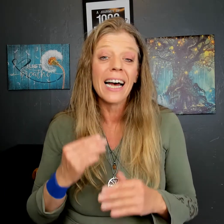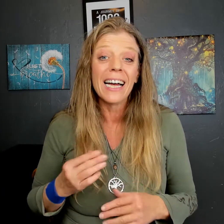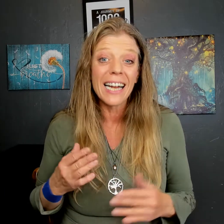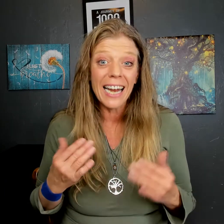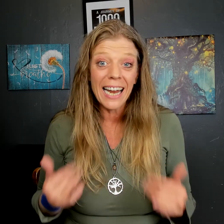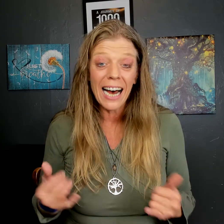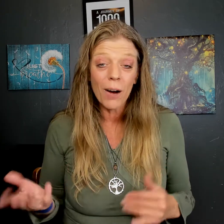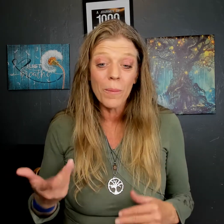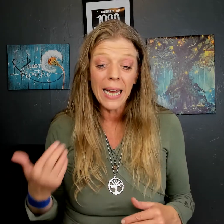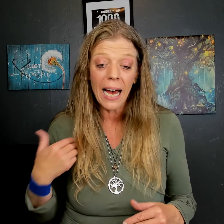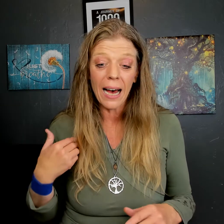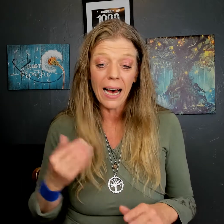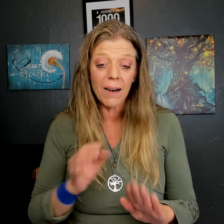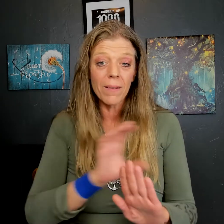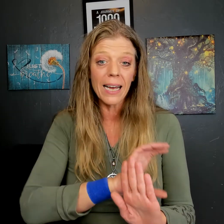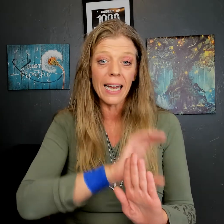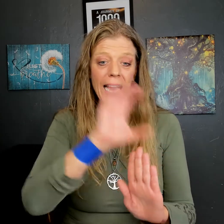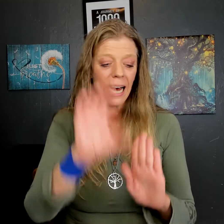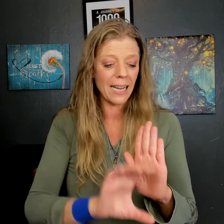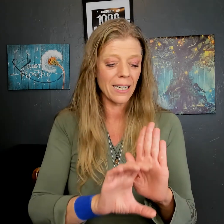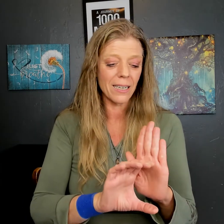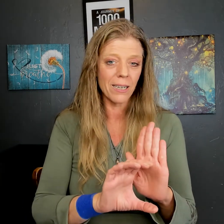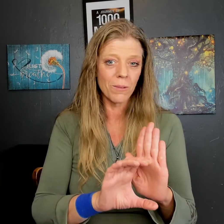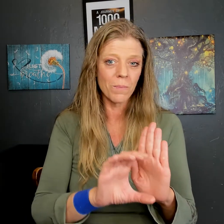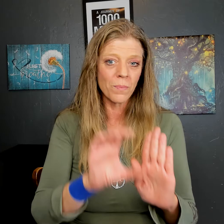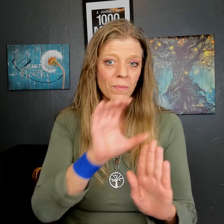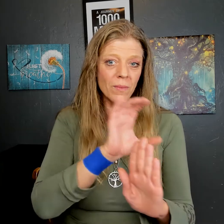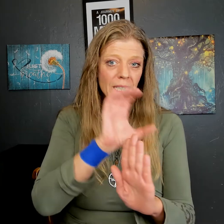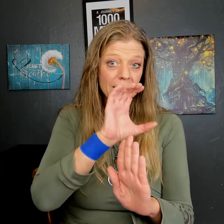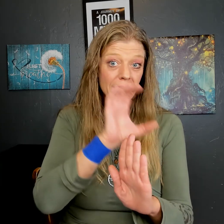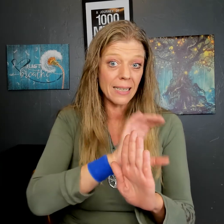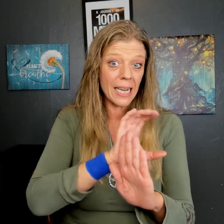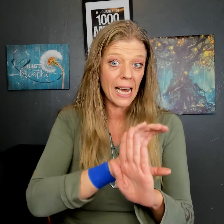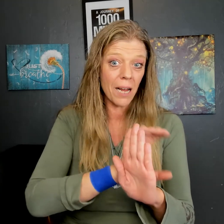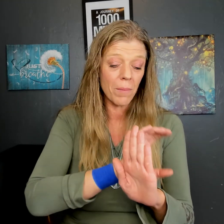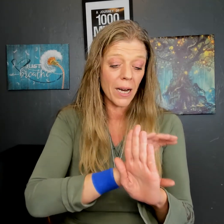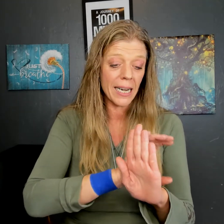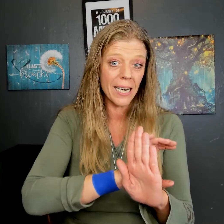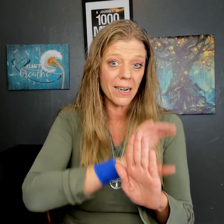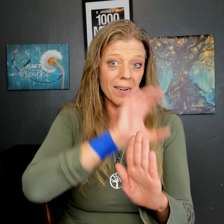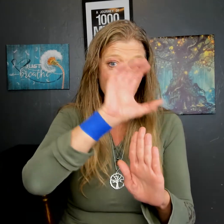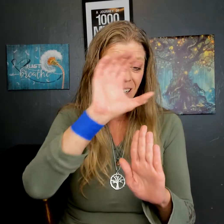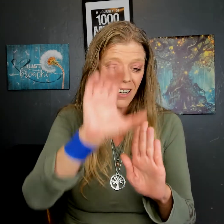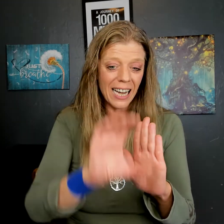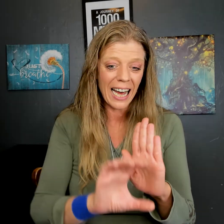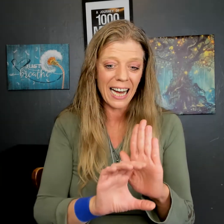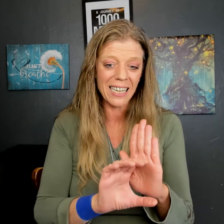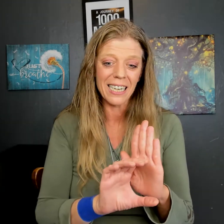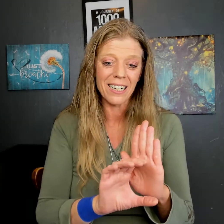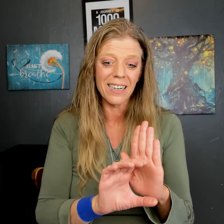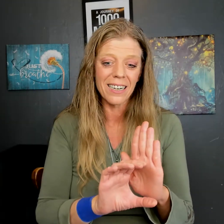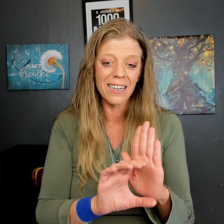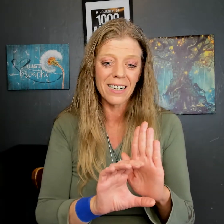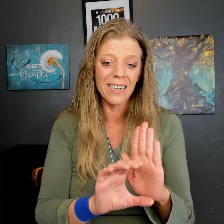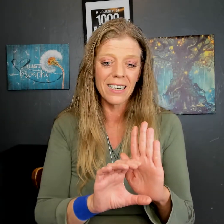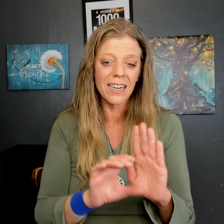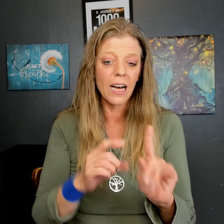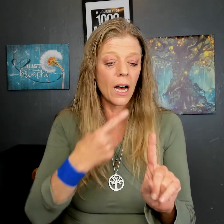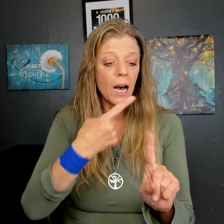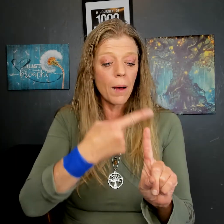Now we have CALENDAR. It's a C-Hand back here. CALENDAR.